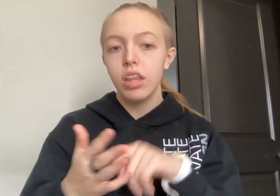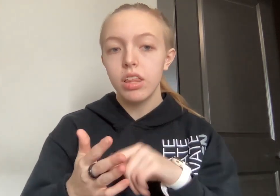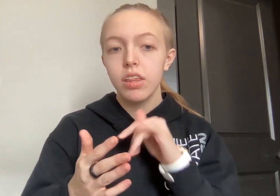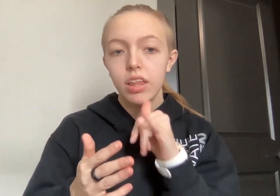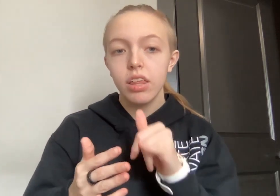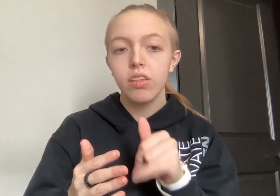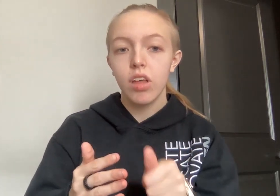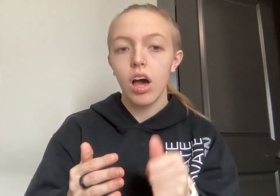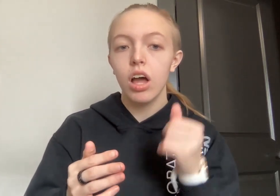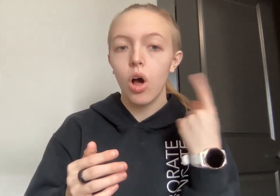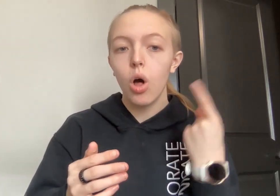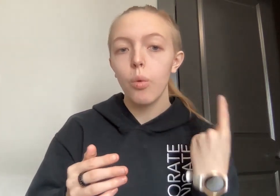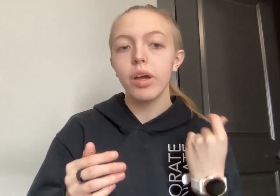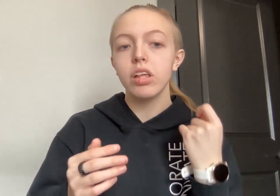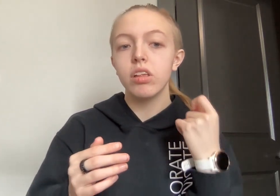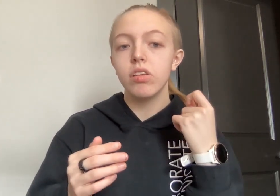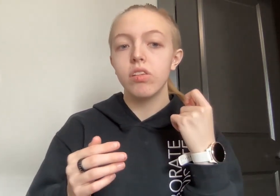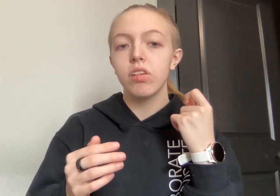This is not always the case.